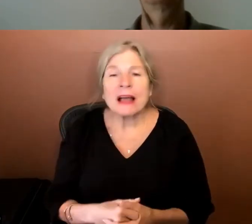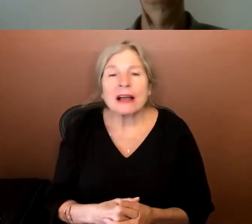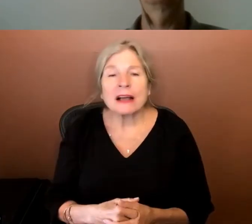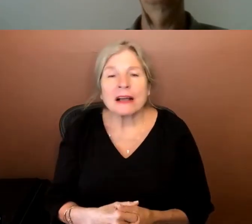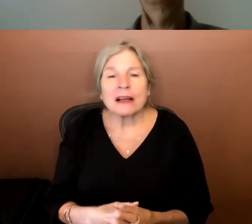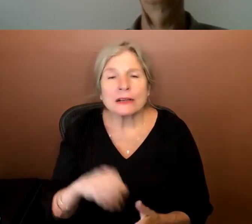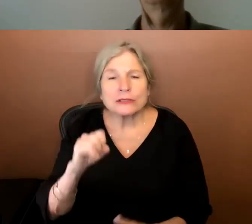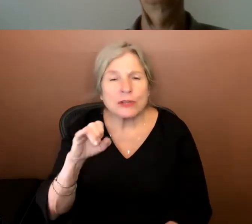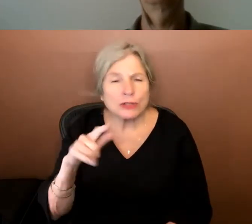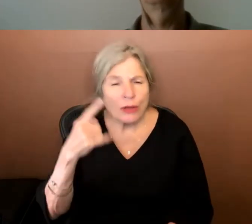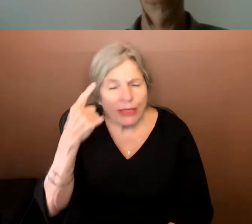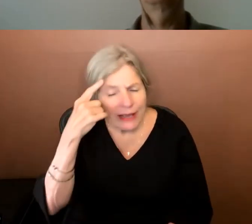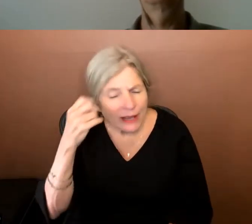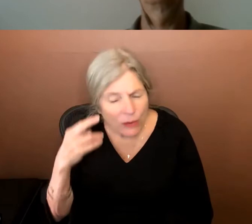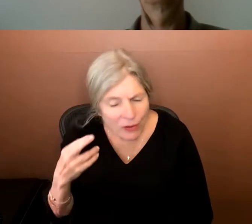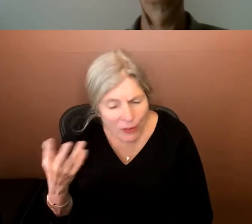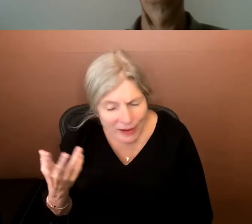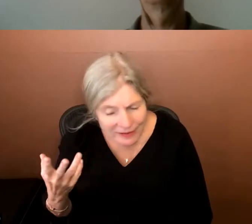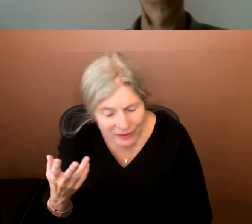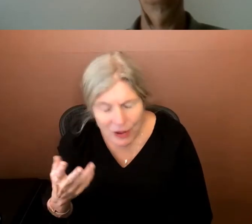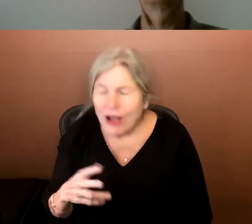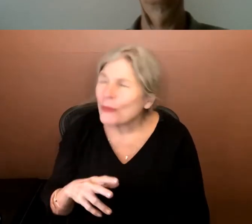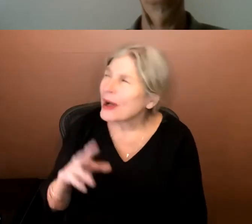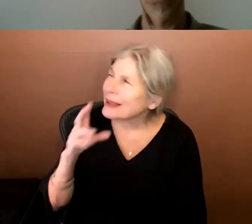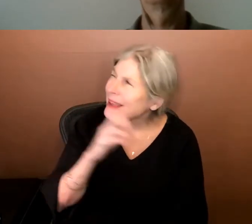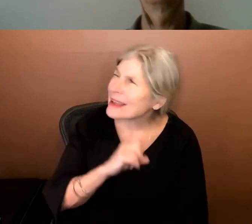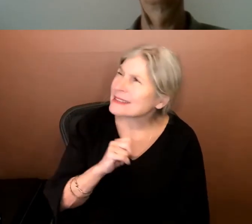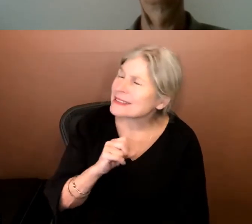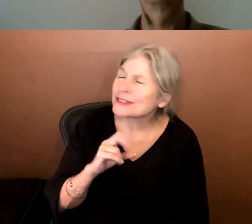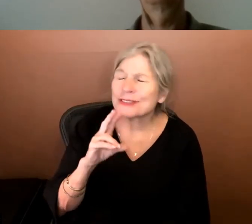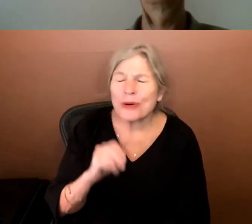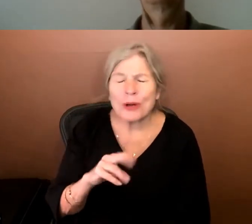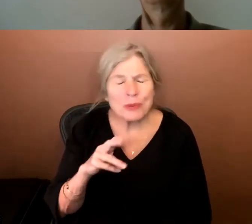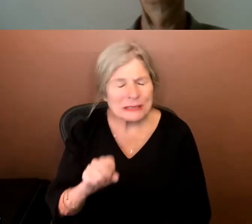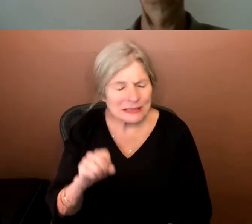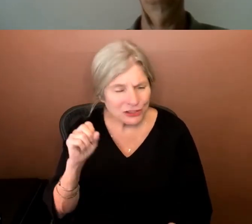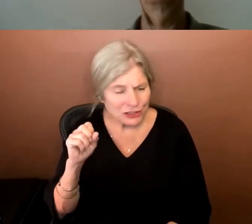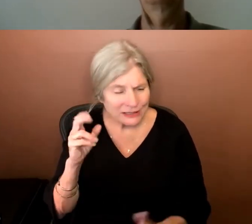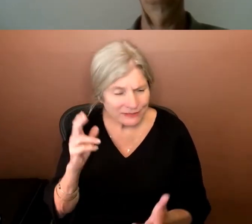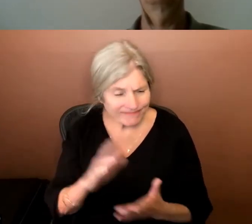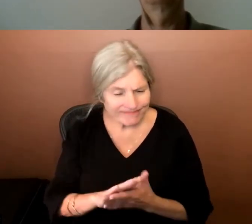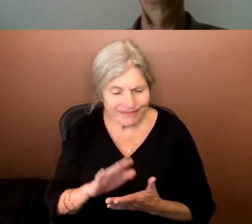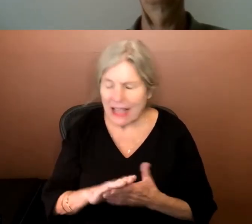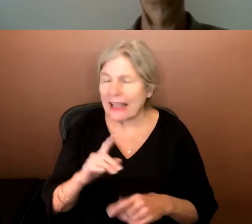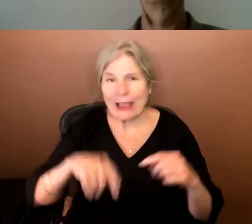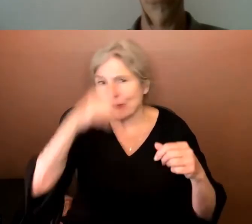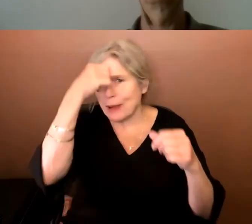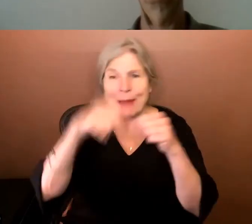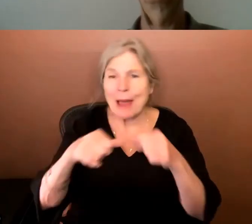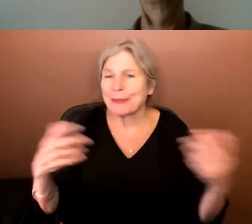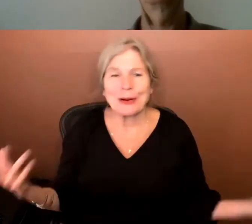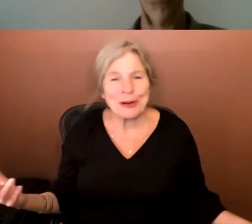Joshua Miele: I guess, no. I can't remember. Maybe it will return to us.